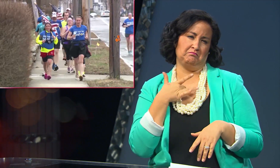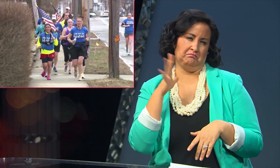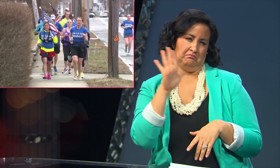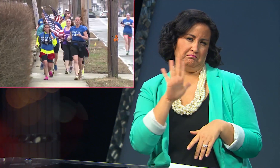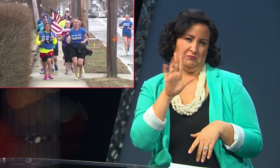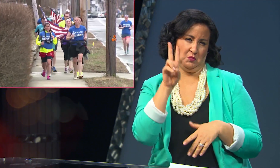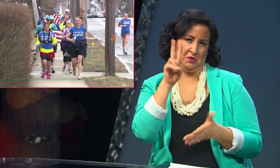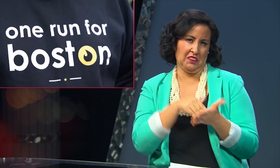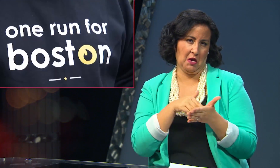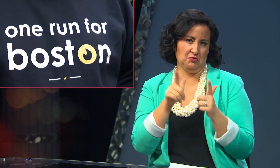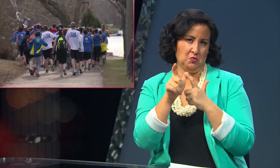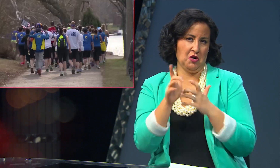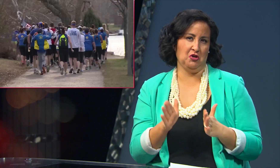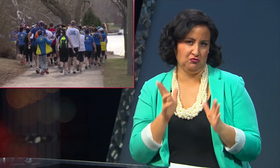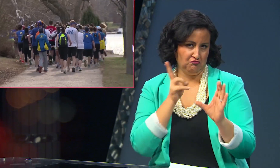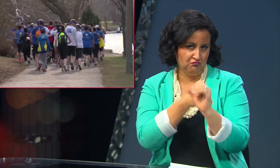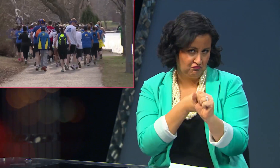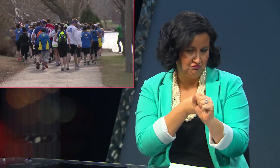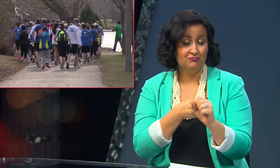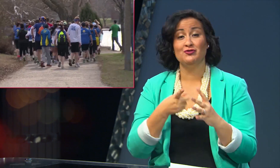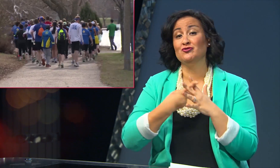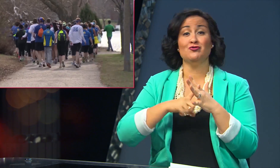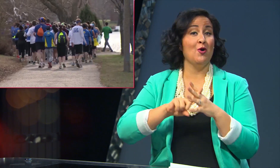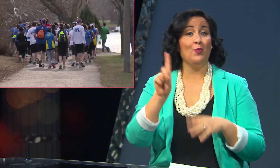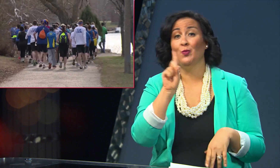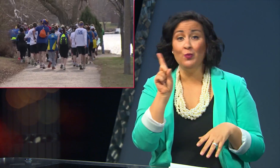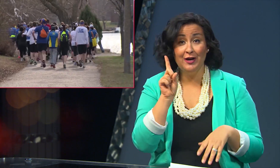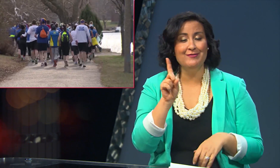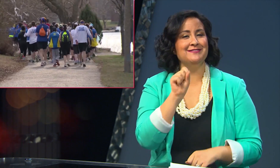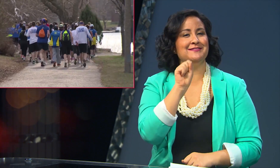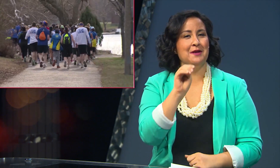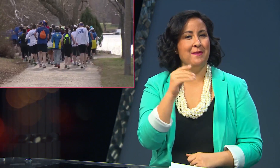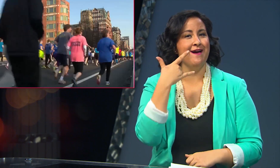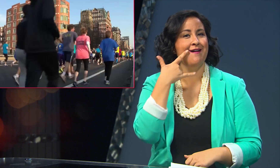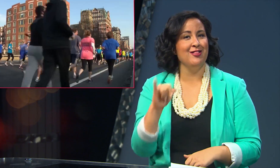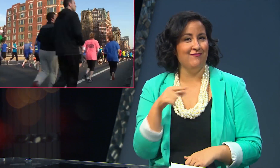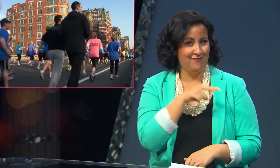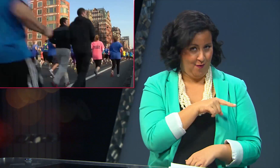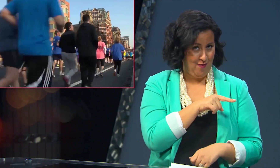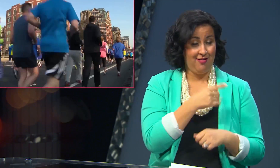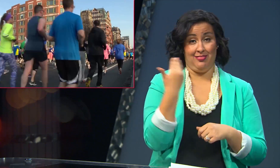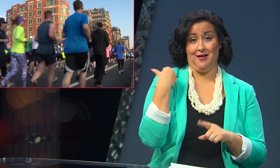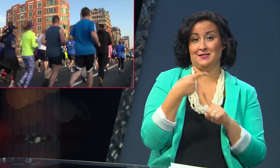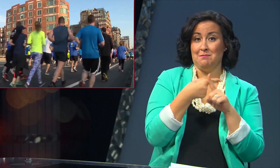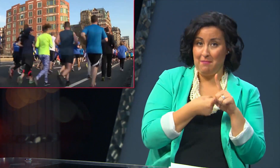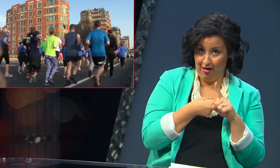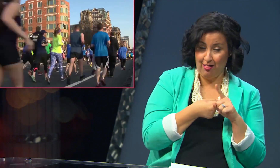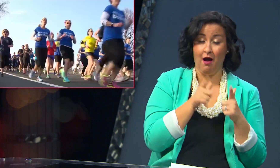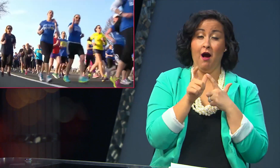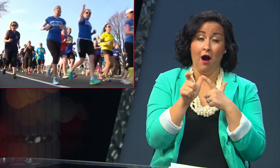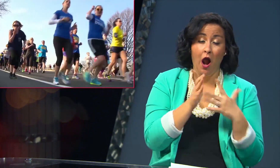TWO-THOUSAND RUNNERS CROSSED THE FINISH LINE. THE RUN STARTED IN SANTA MONICA, CALIFORNIA,